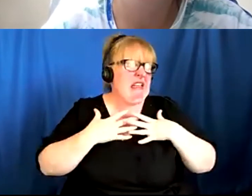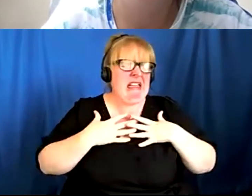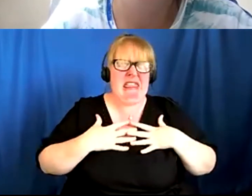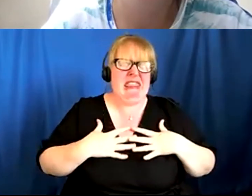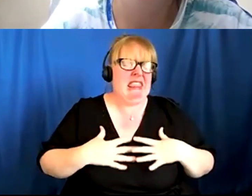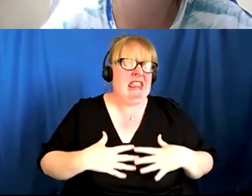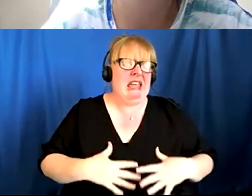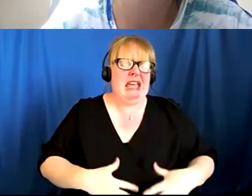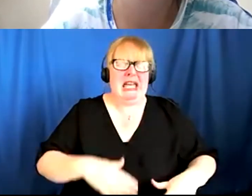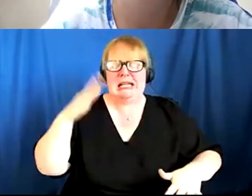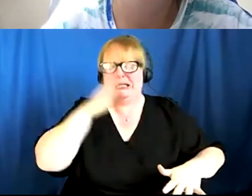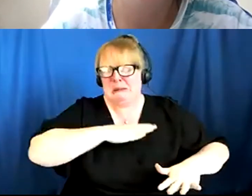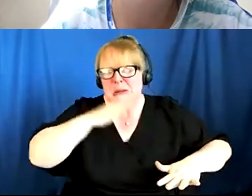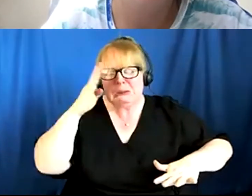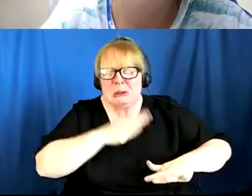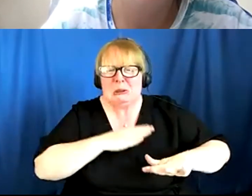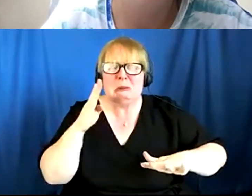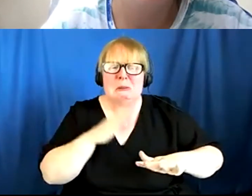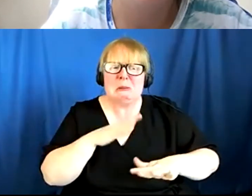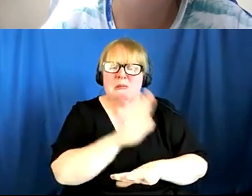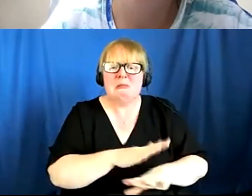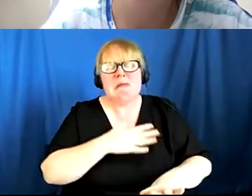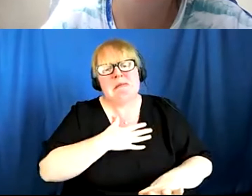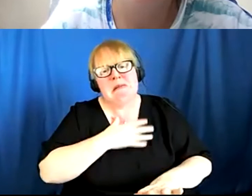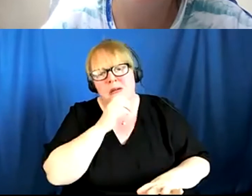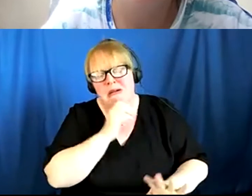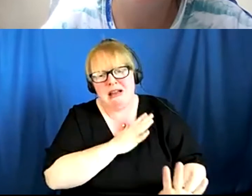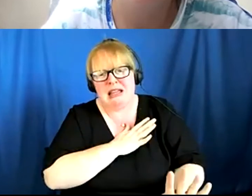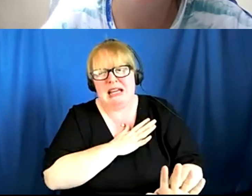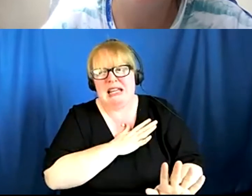stinkiest man ever and poor guy. And he used to hang around outside my studio,